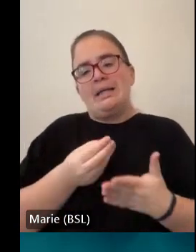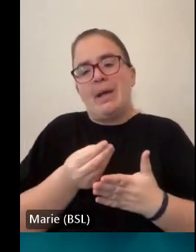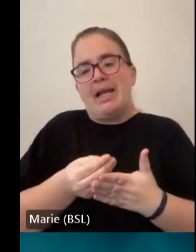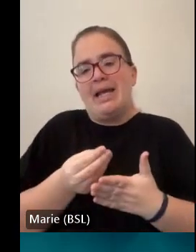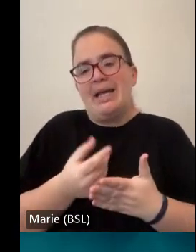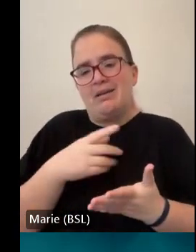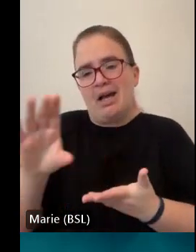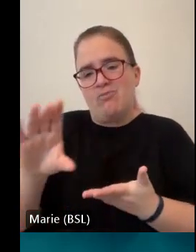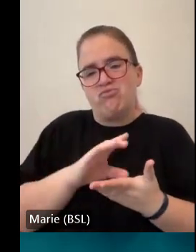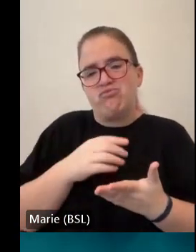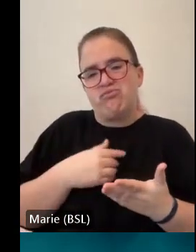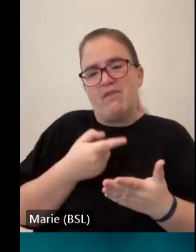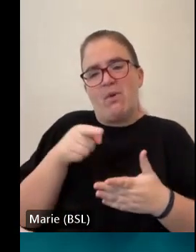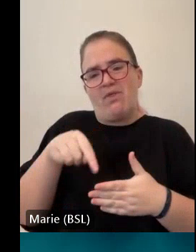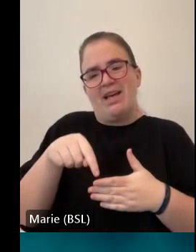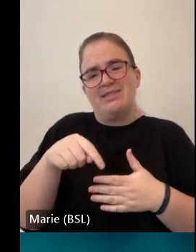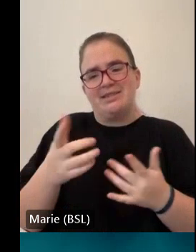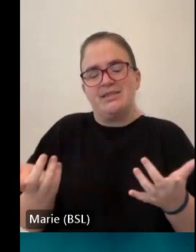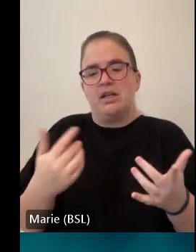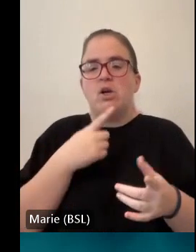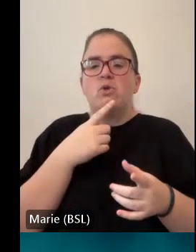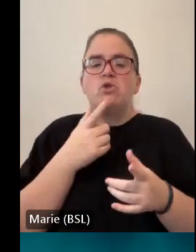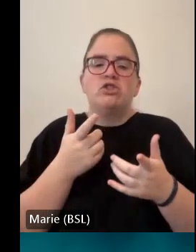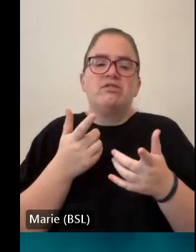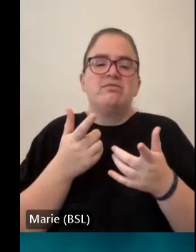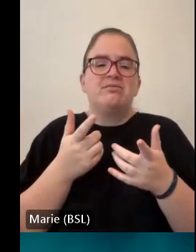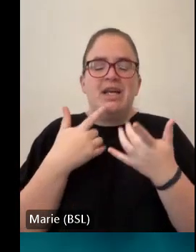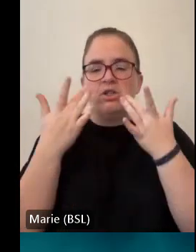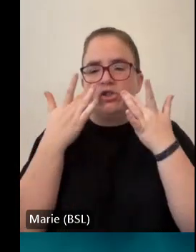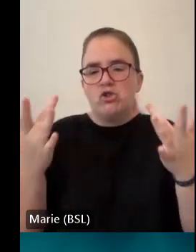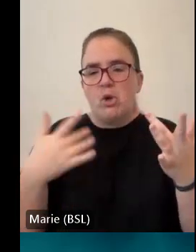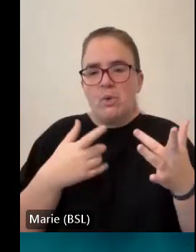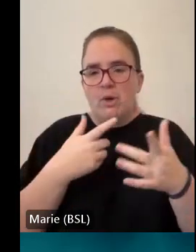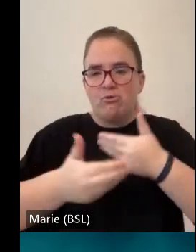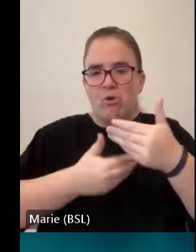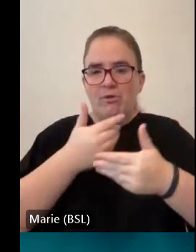So just paving the way for those stories to become more legitimate and more believable.